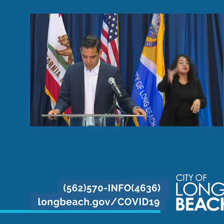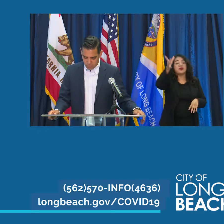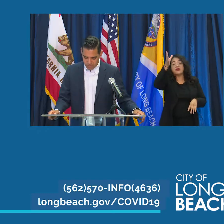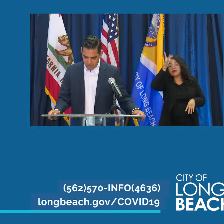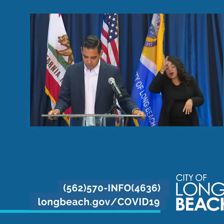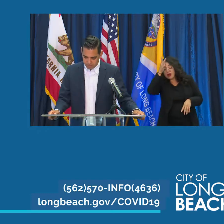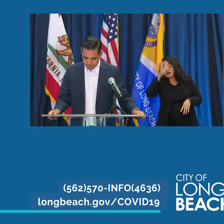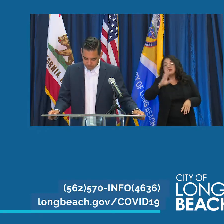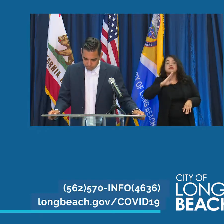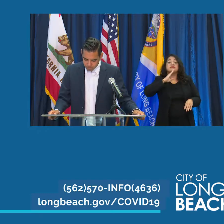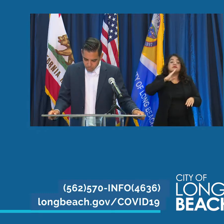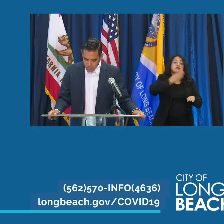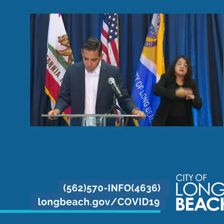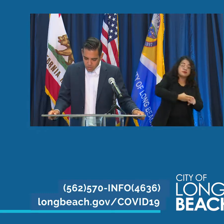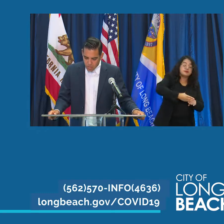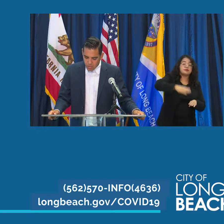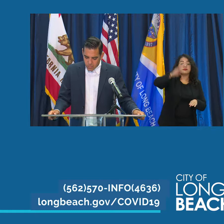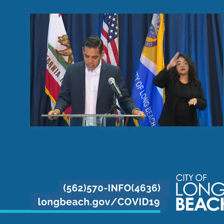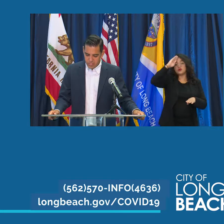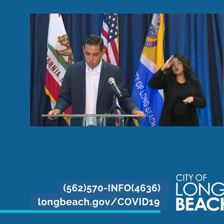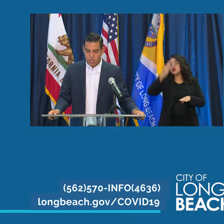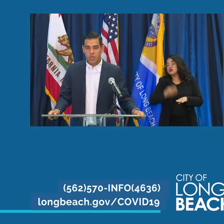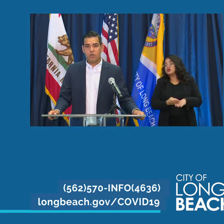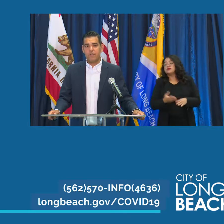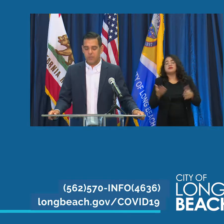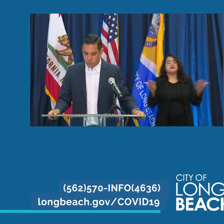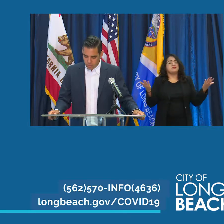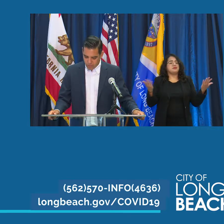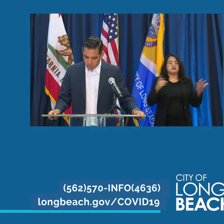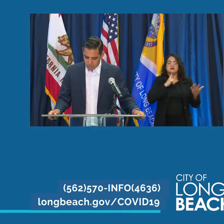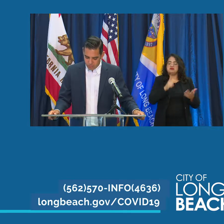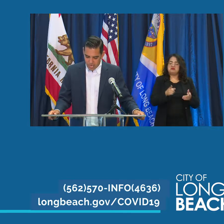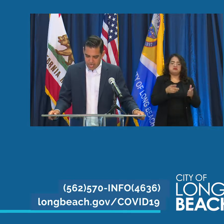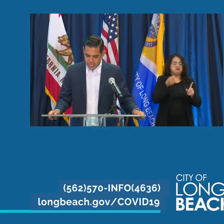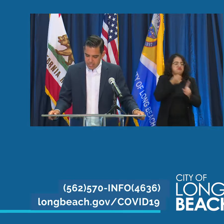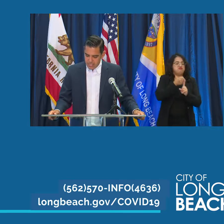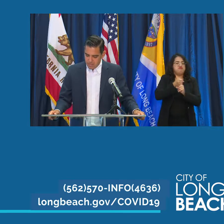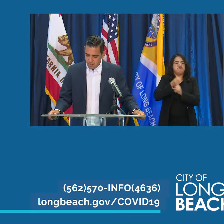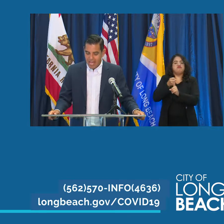single family. These 151 individuals that have died